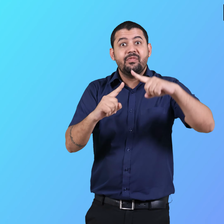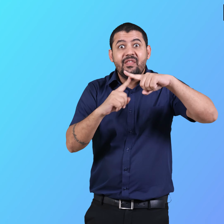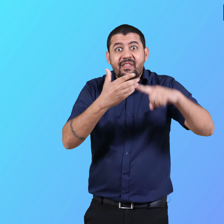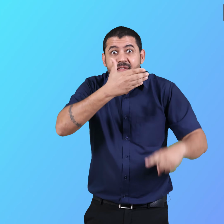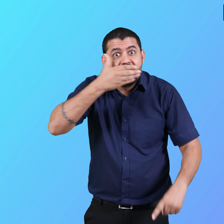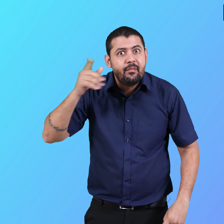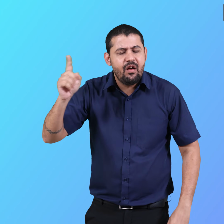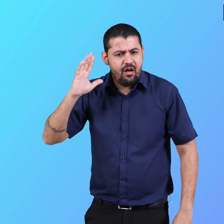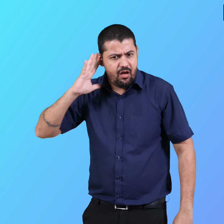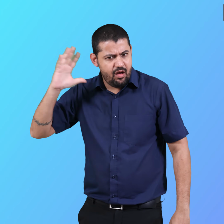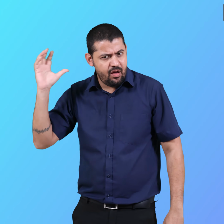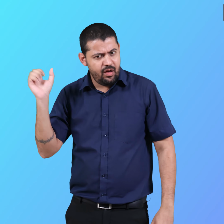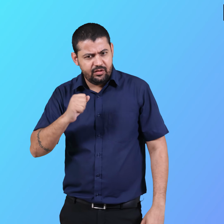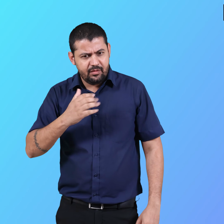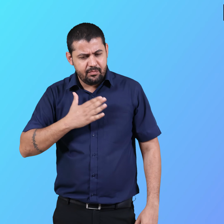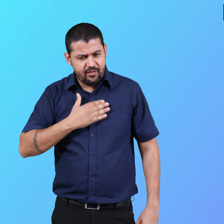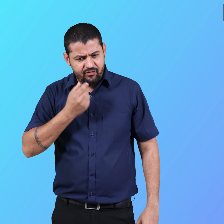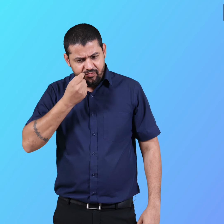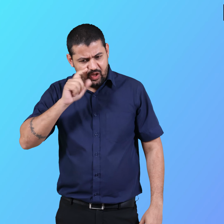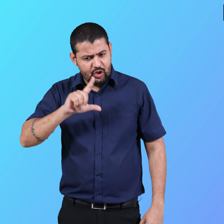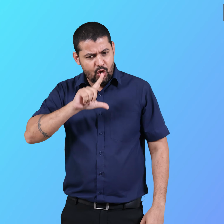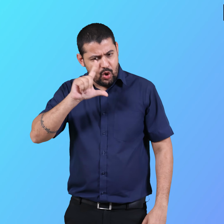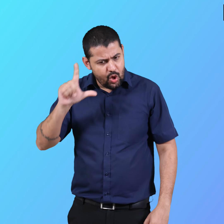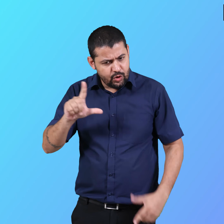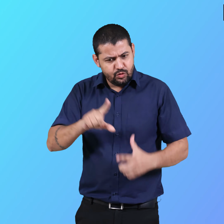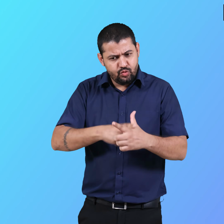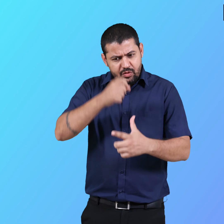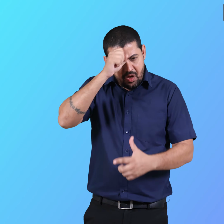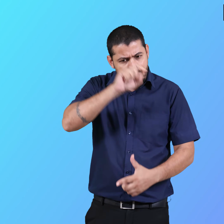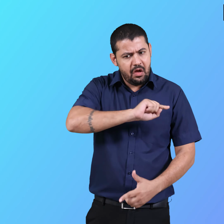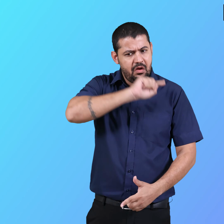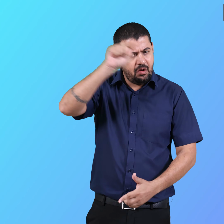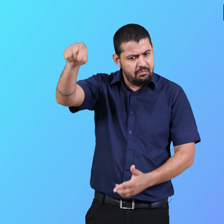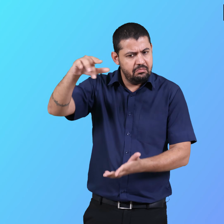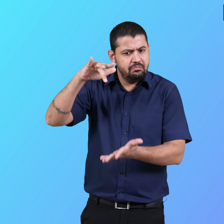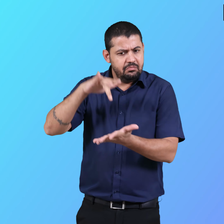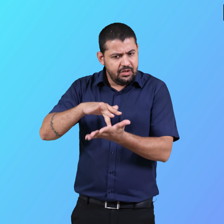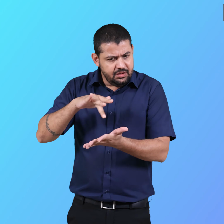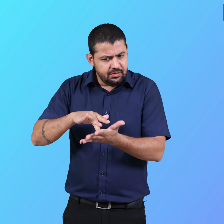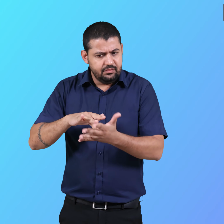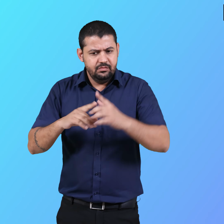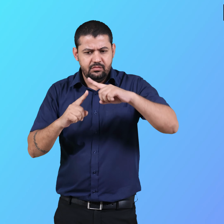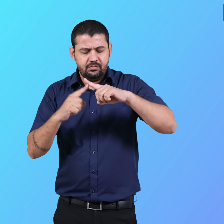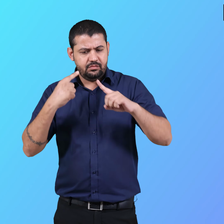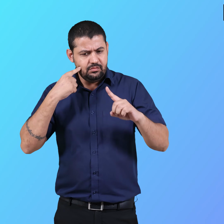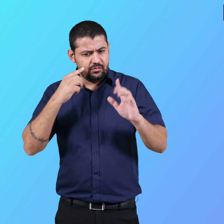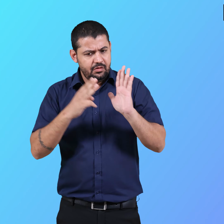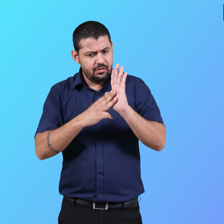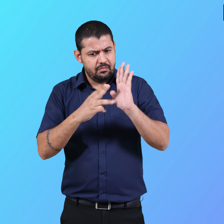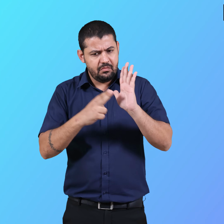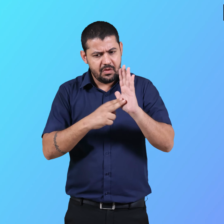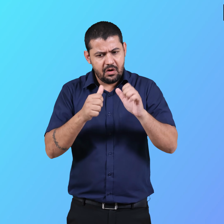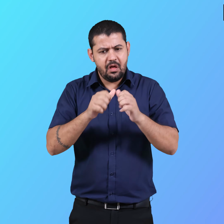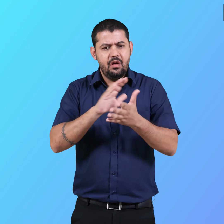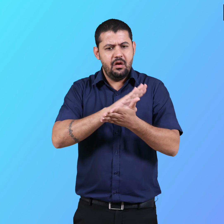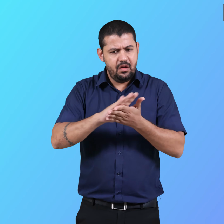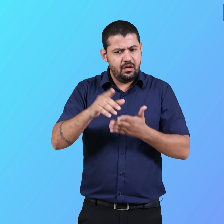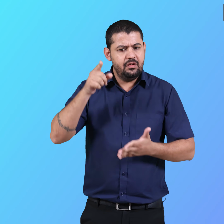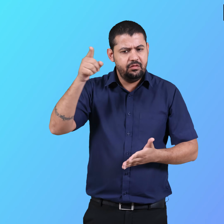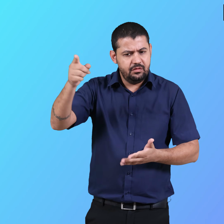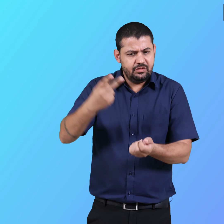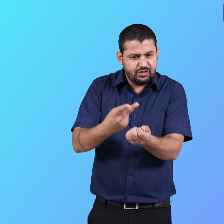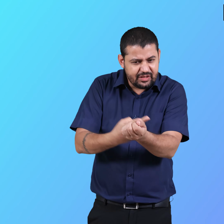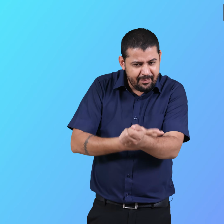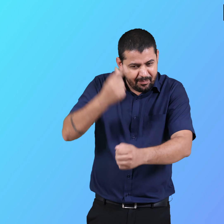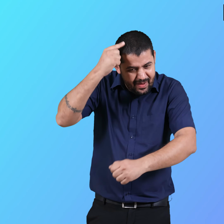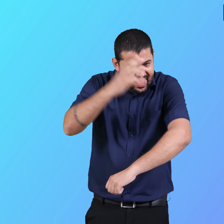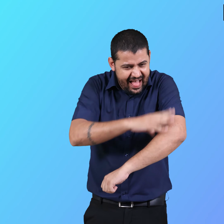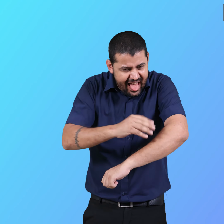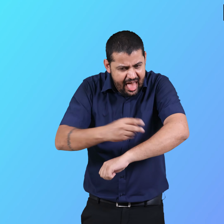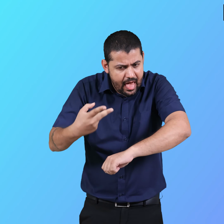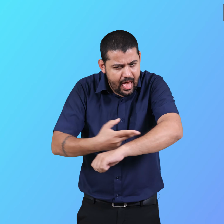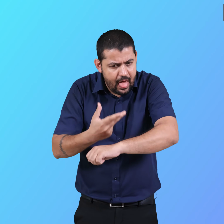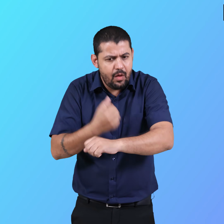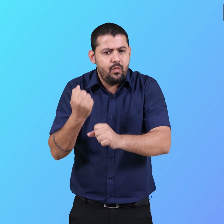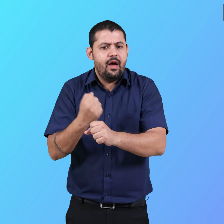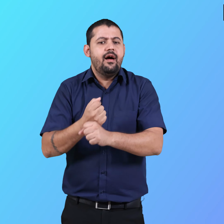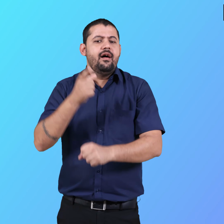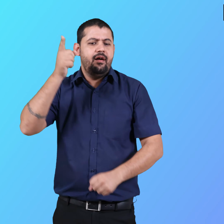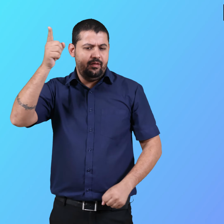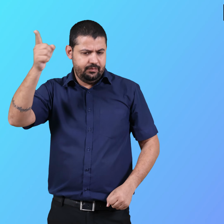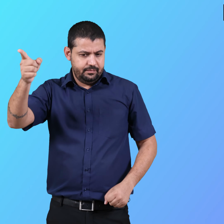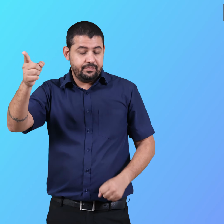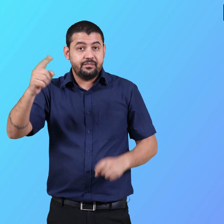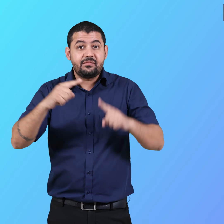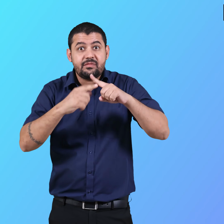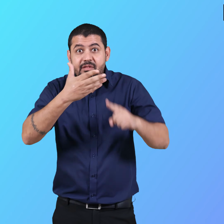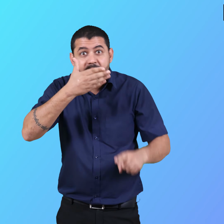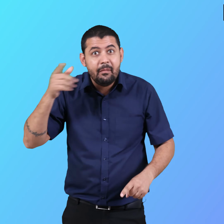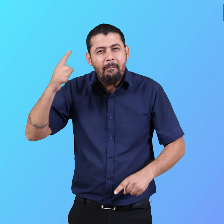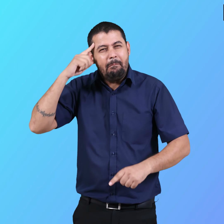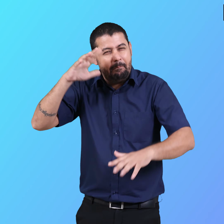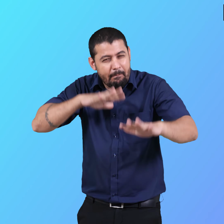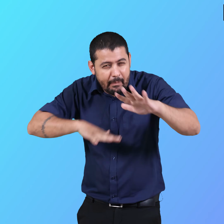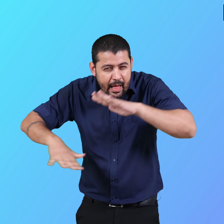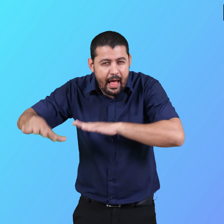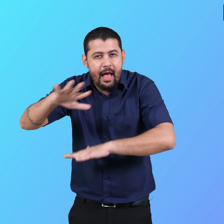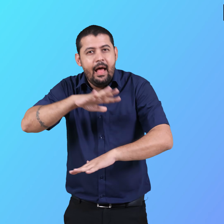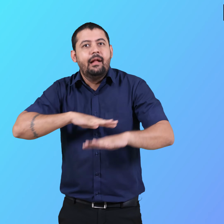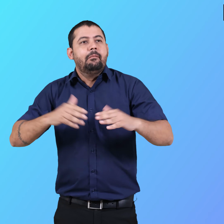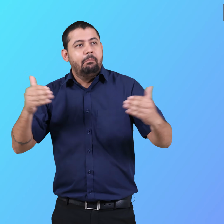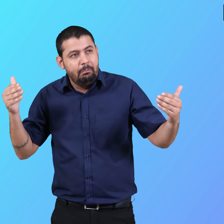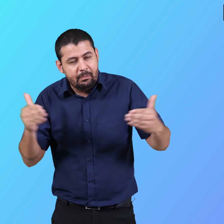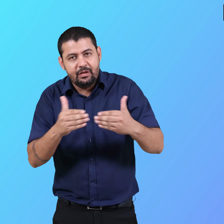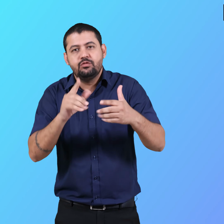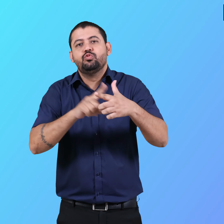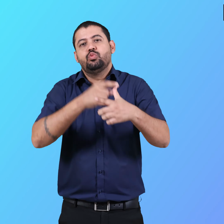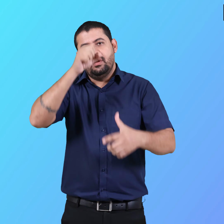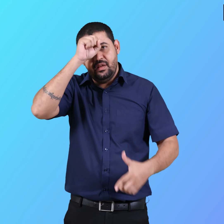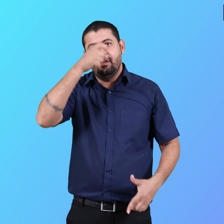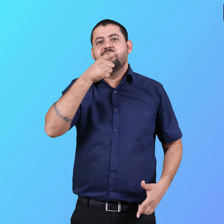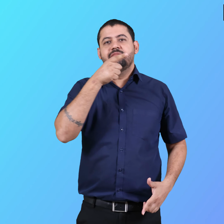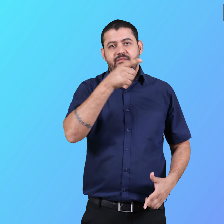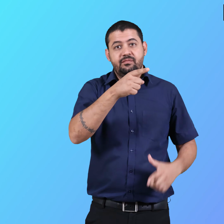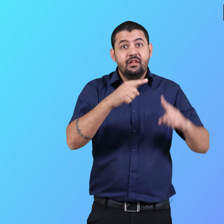When Tamar heard that Judah, her father-in-law, was going to Timnah to cut the wool from his sheep, she made plans to meet him.